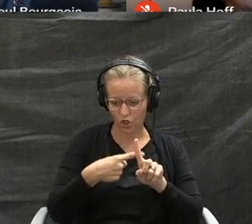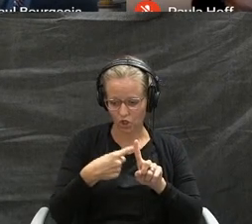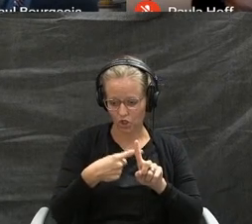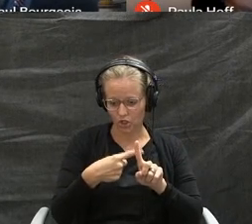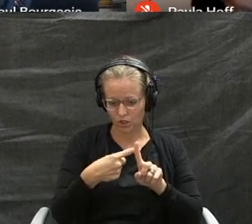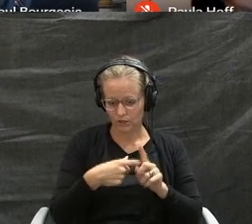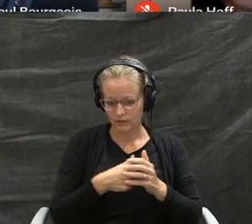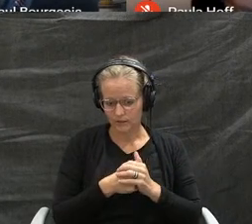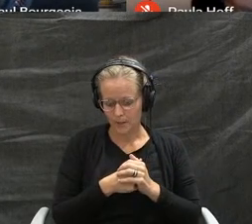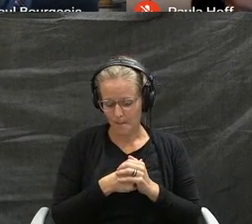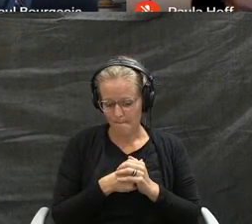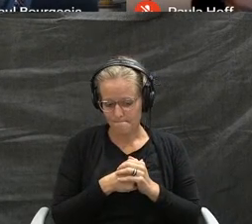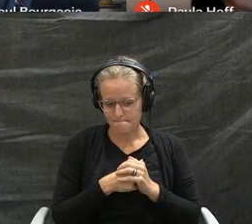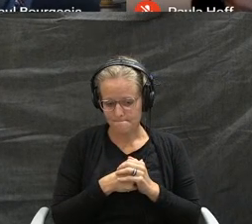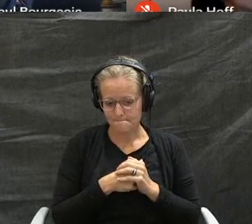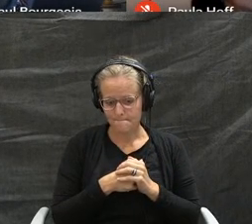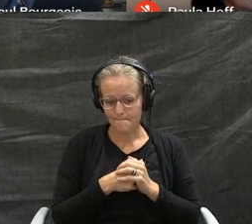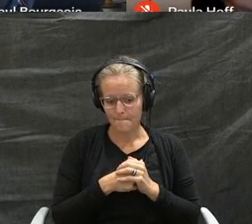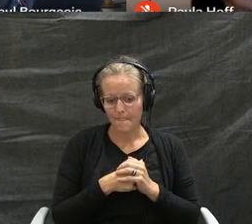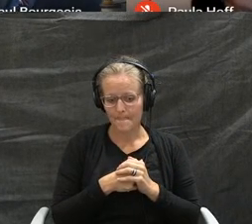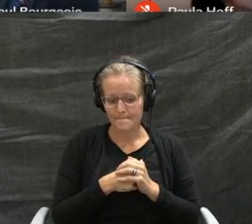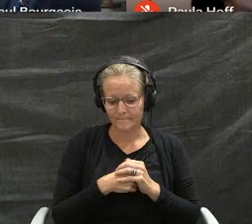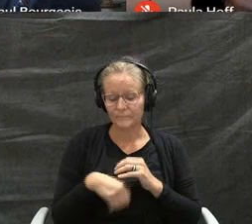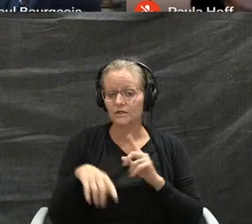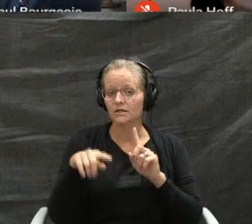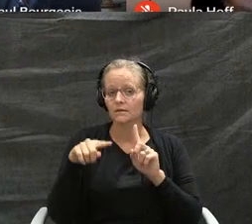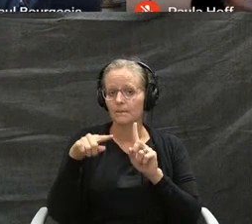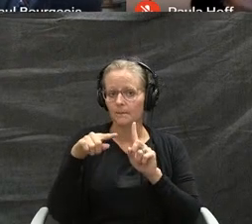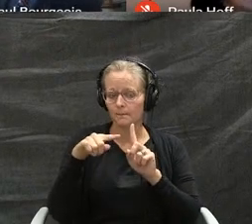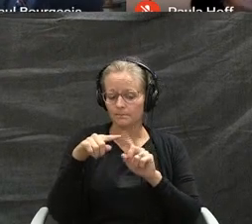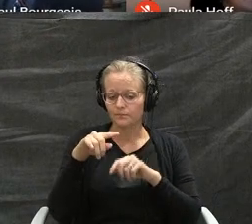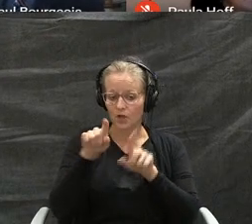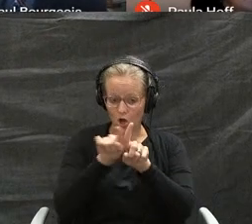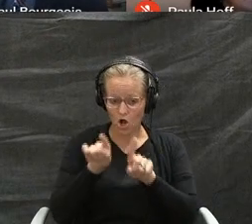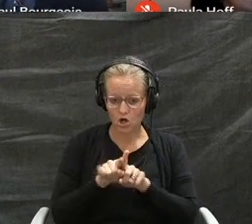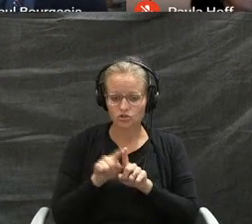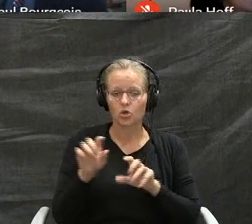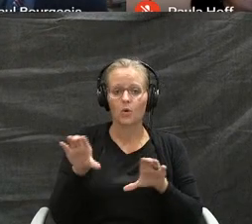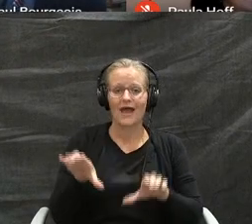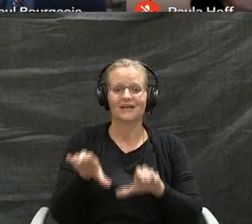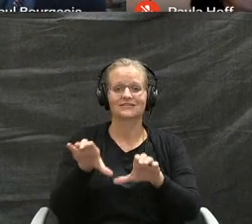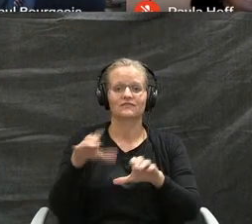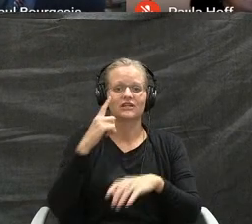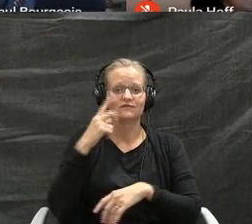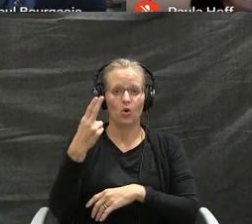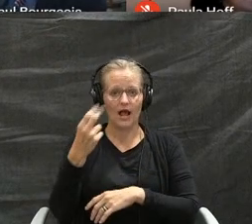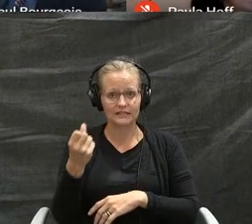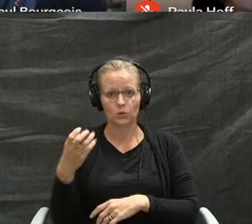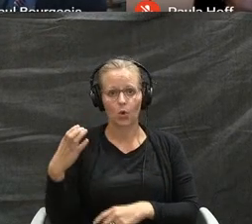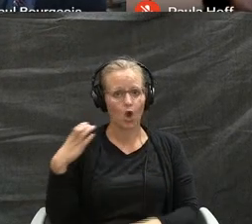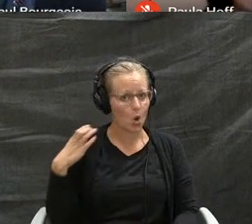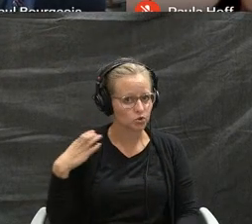You know any place we have students plus and activities at the high school cultures and those people will have to make